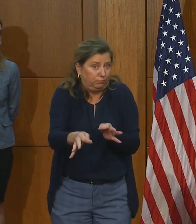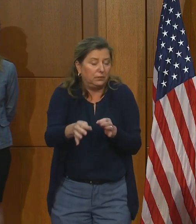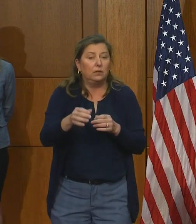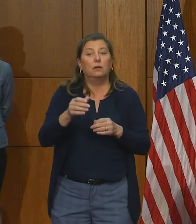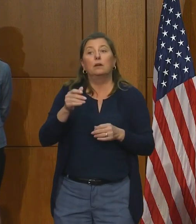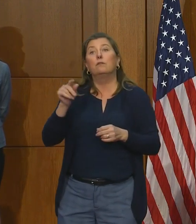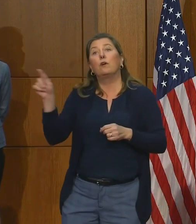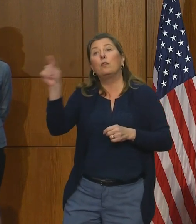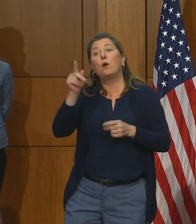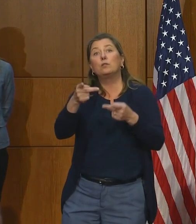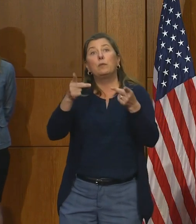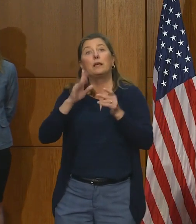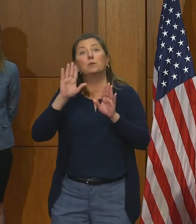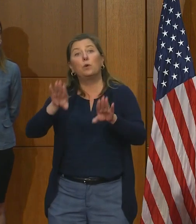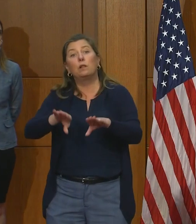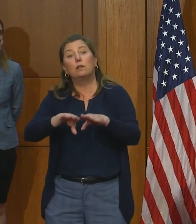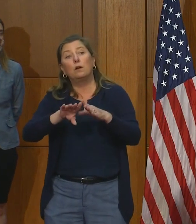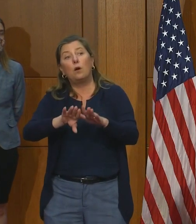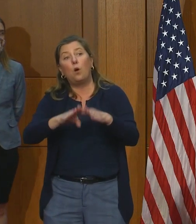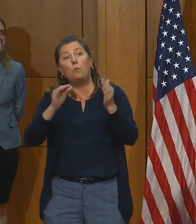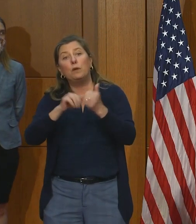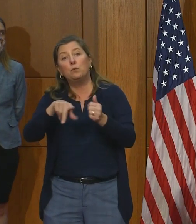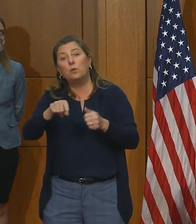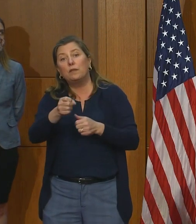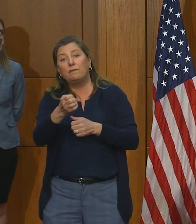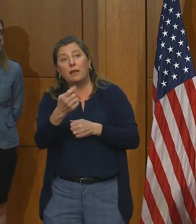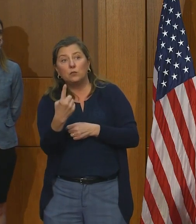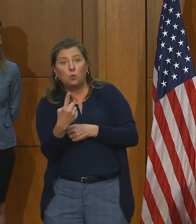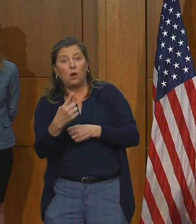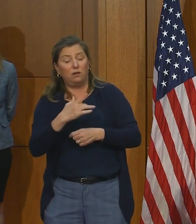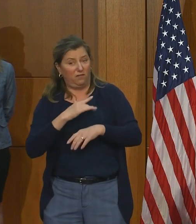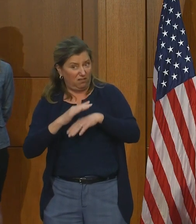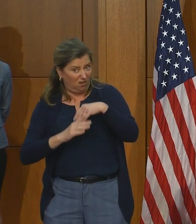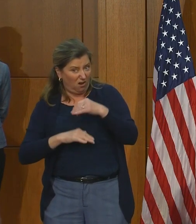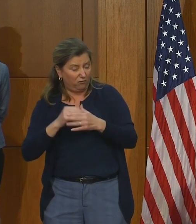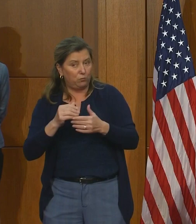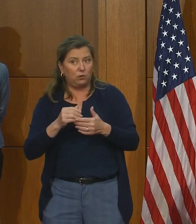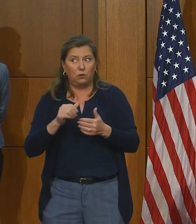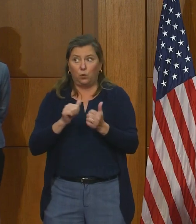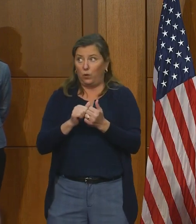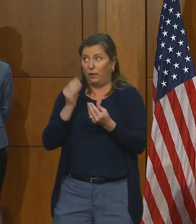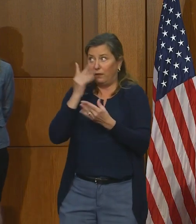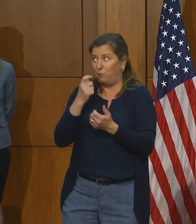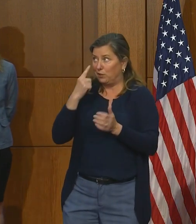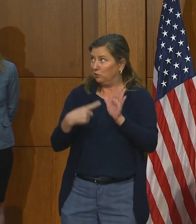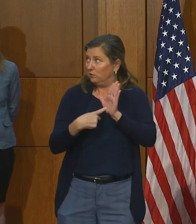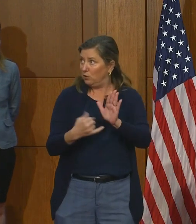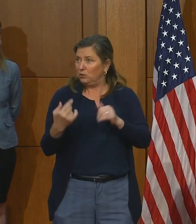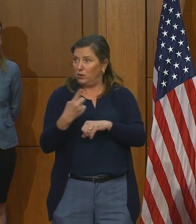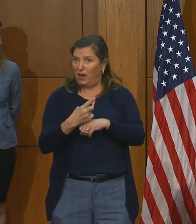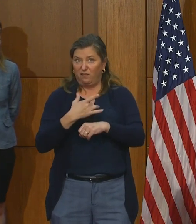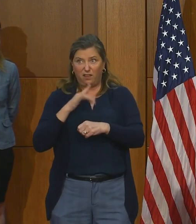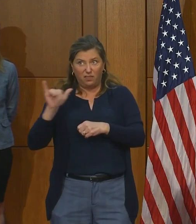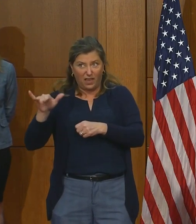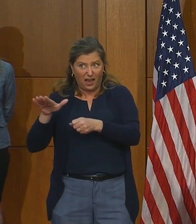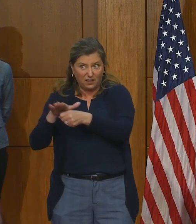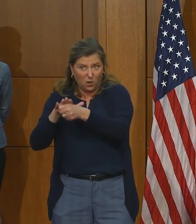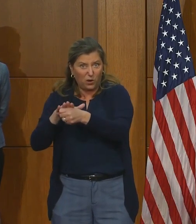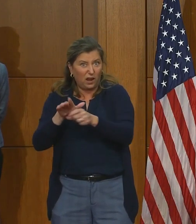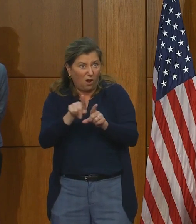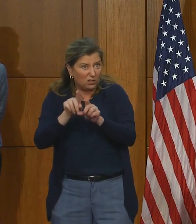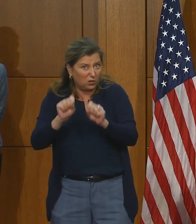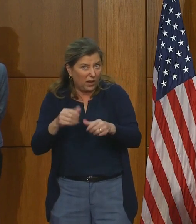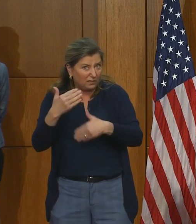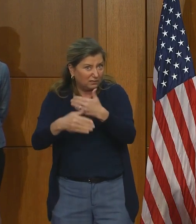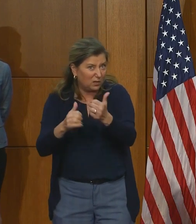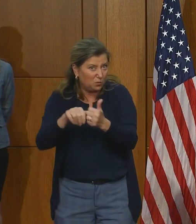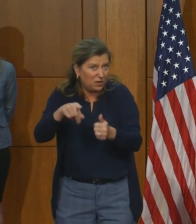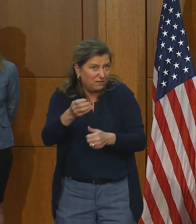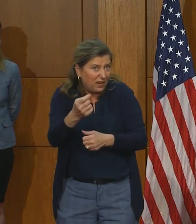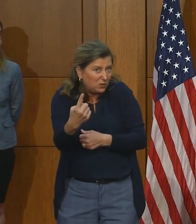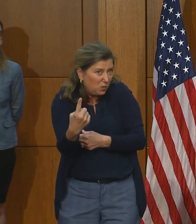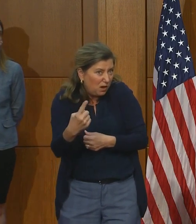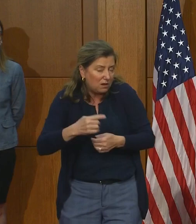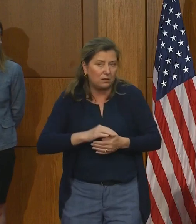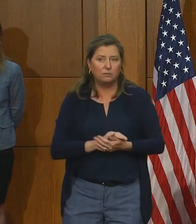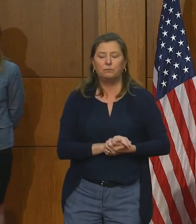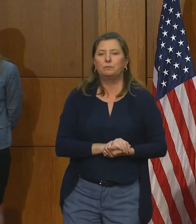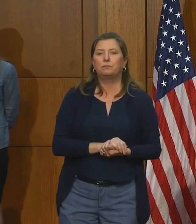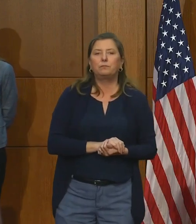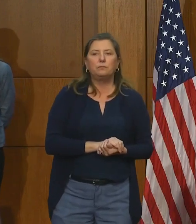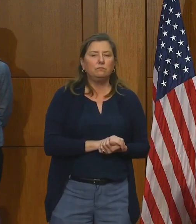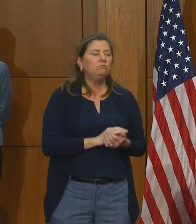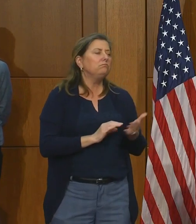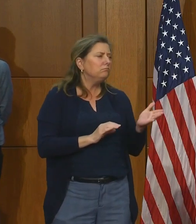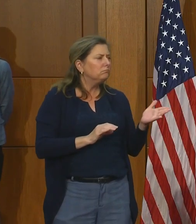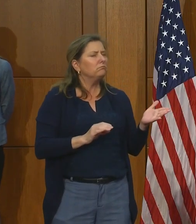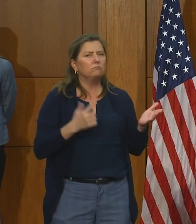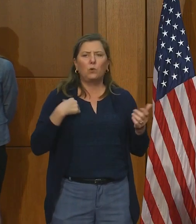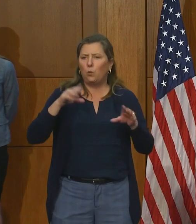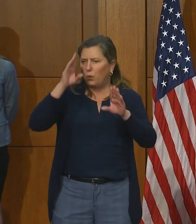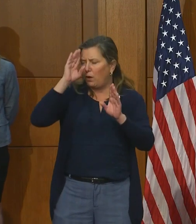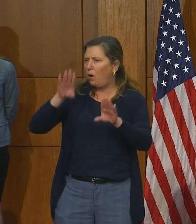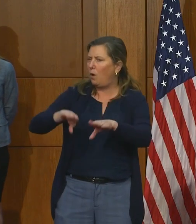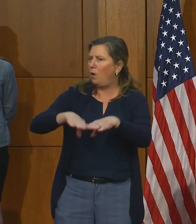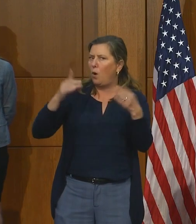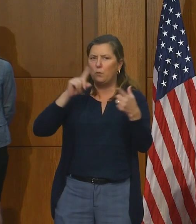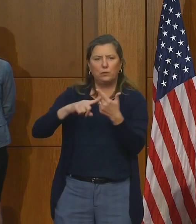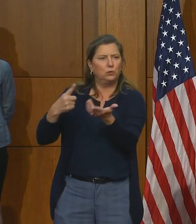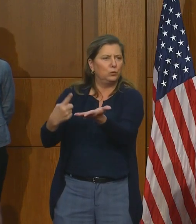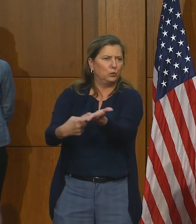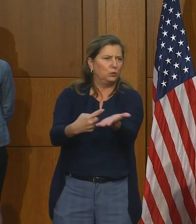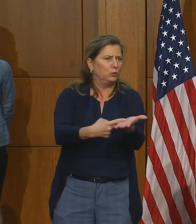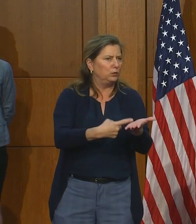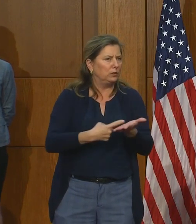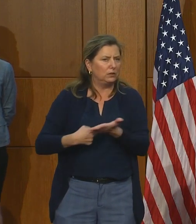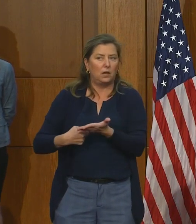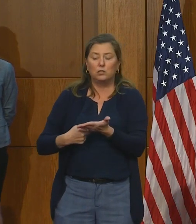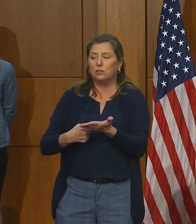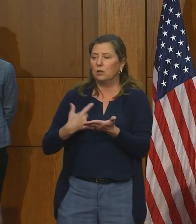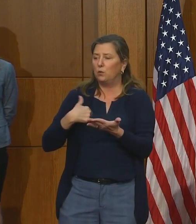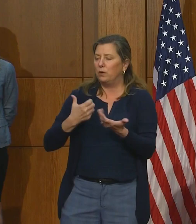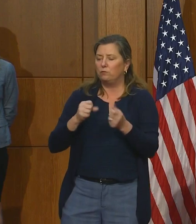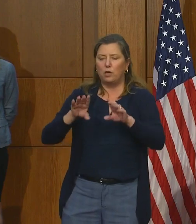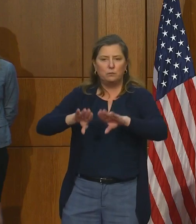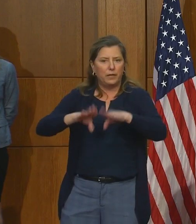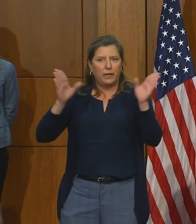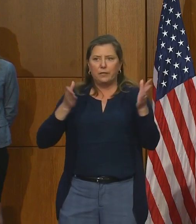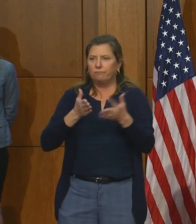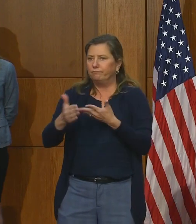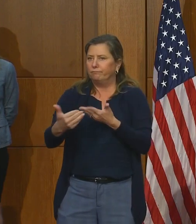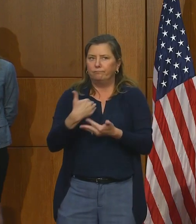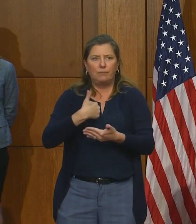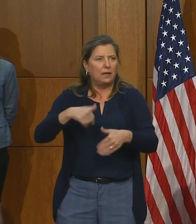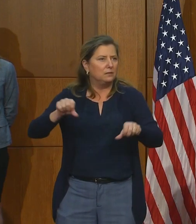AND NOW THAT THERE'S- YEAH OF